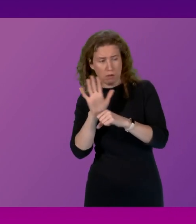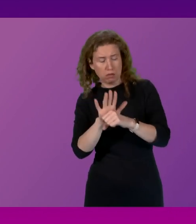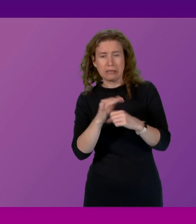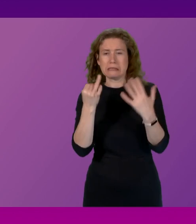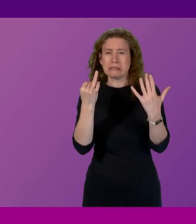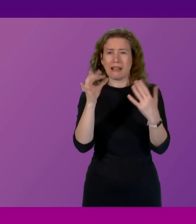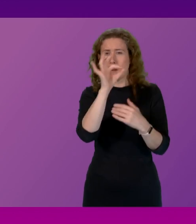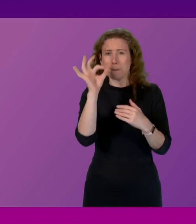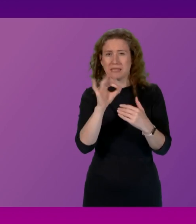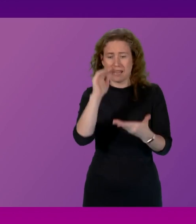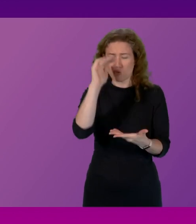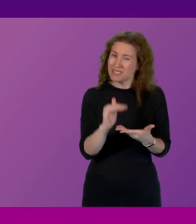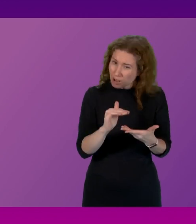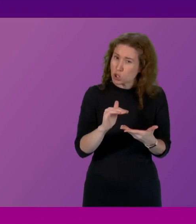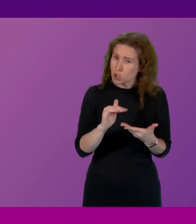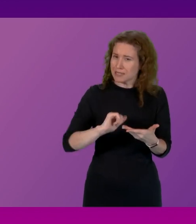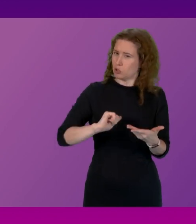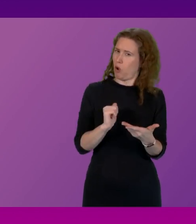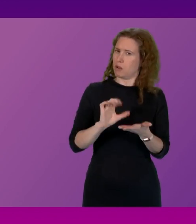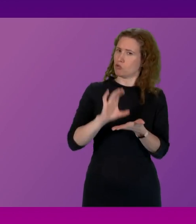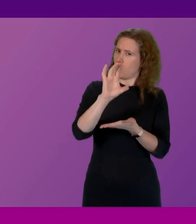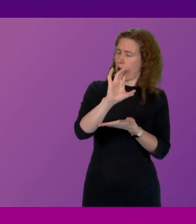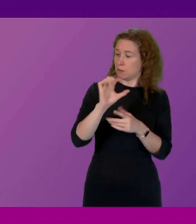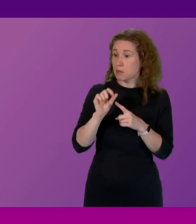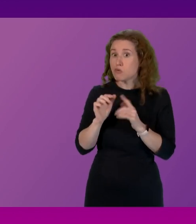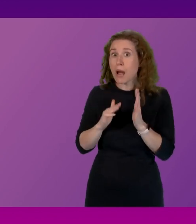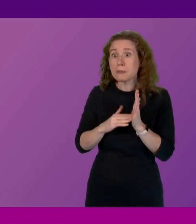capital block grant over the next four years, while the Prime Minister continues to dither